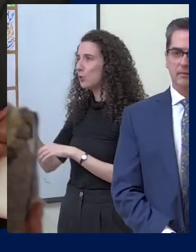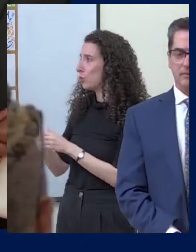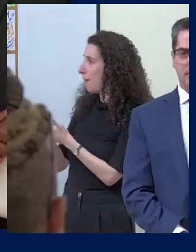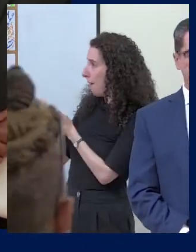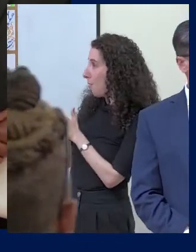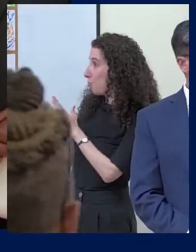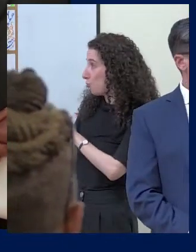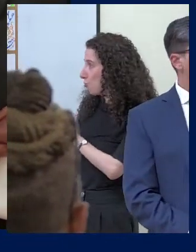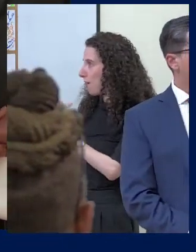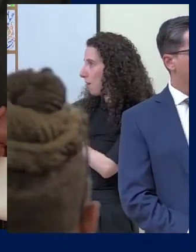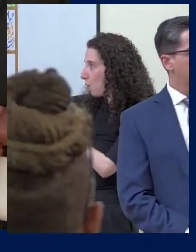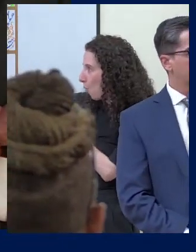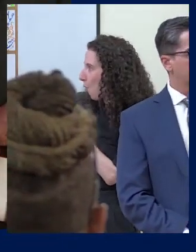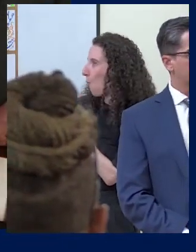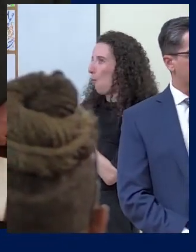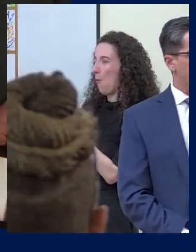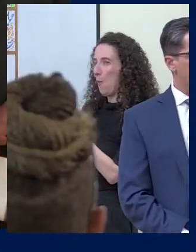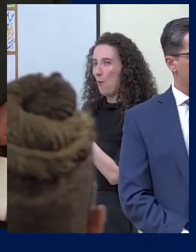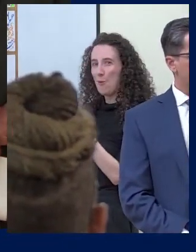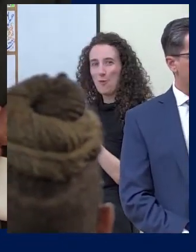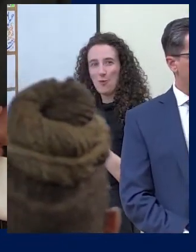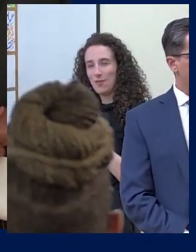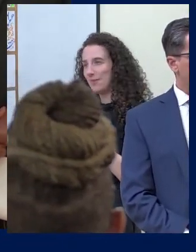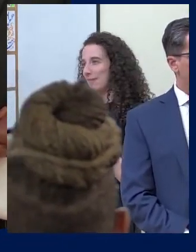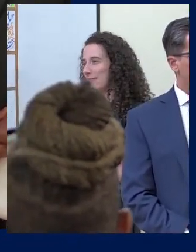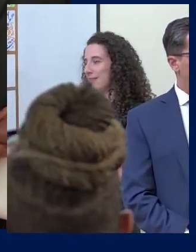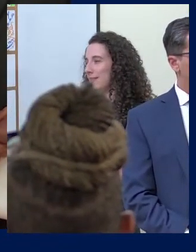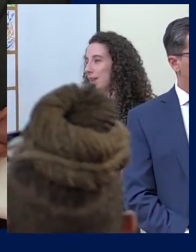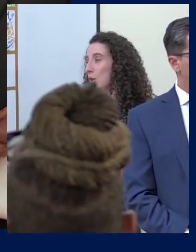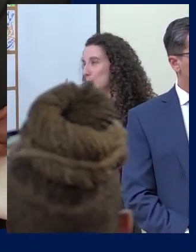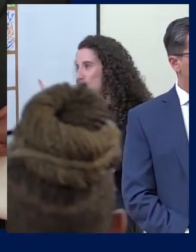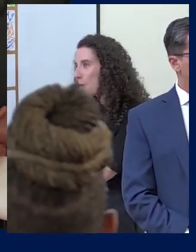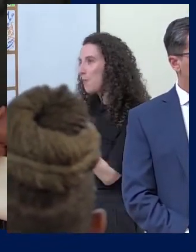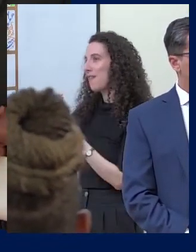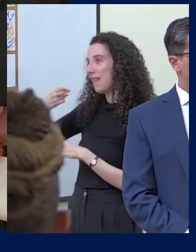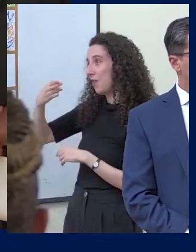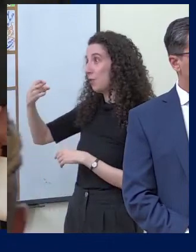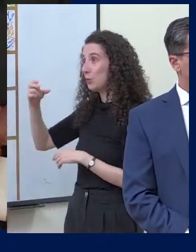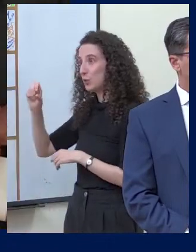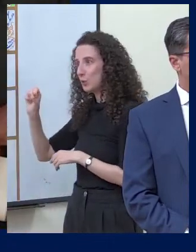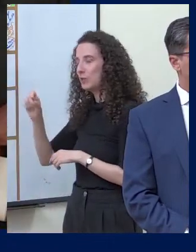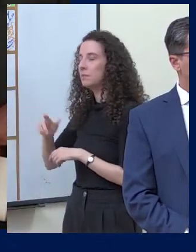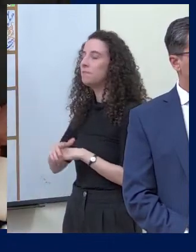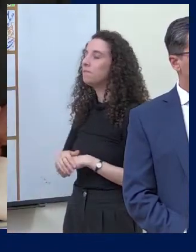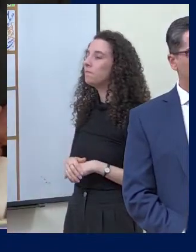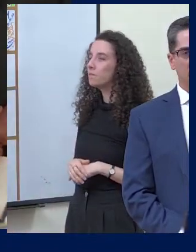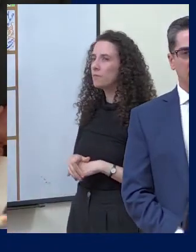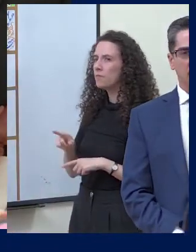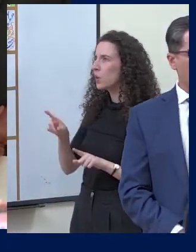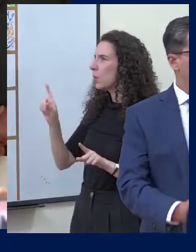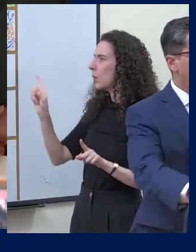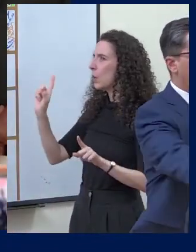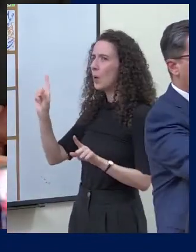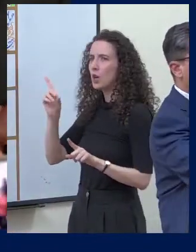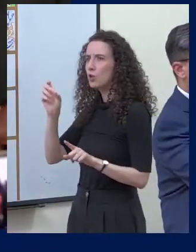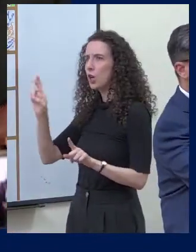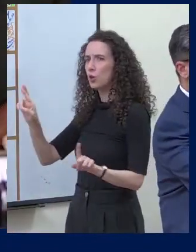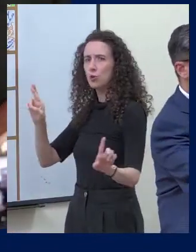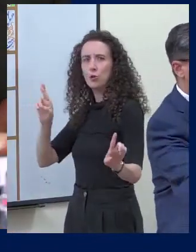entire operation of the Department of Health and Human Services. There she is.